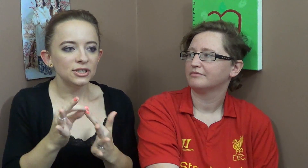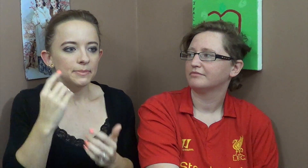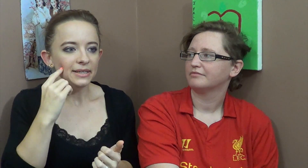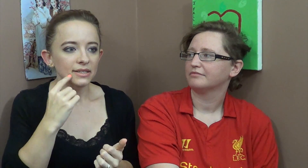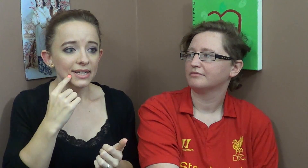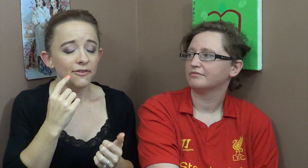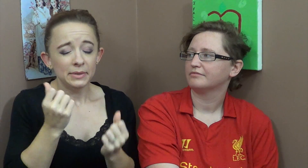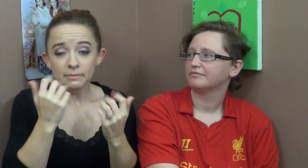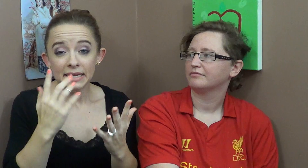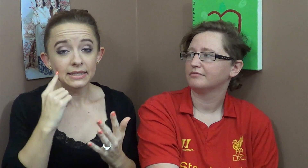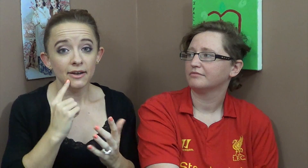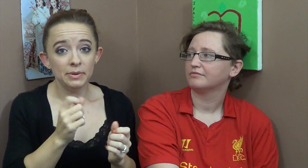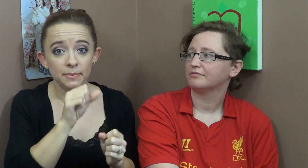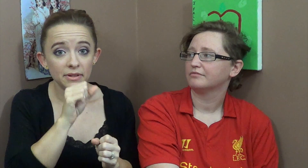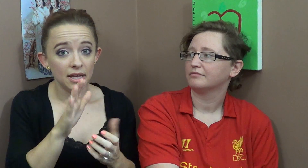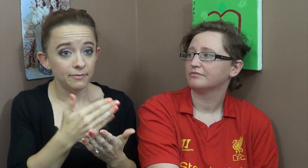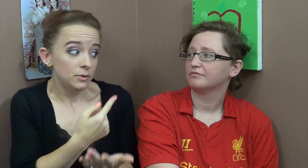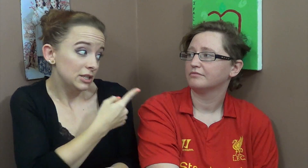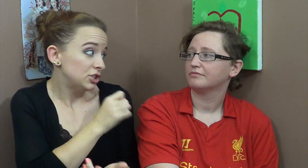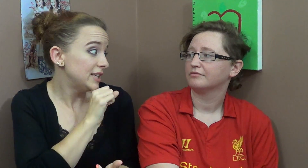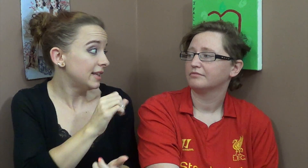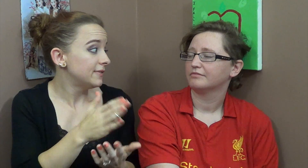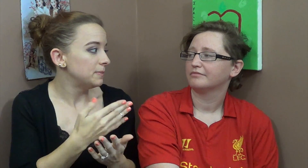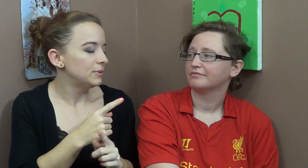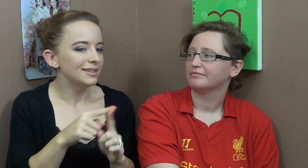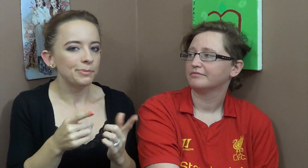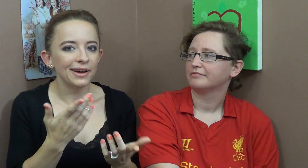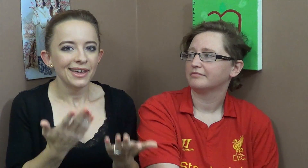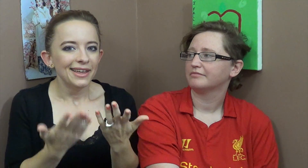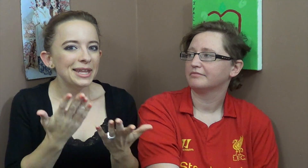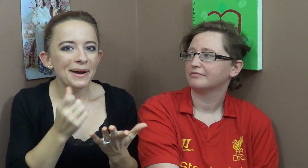especially being Deaf... I mean many Deaf people love music. She loves music but